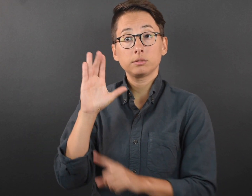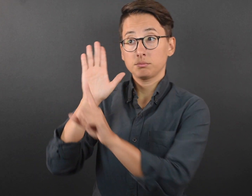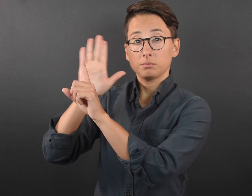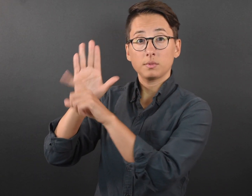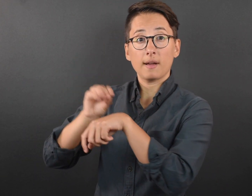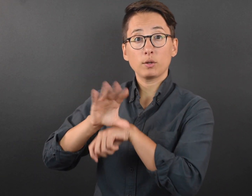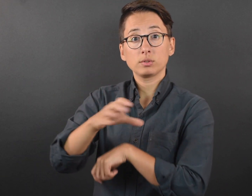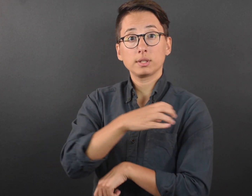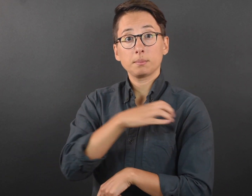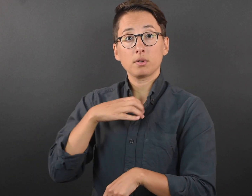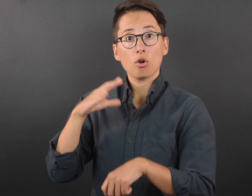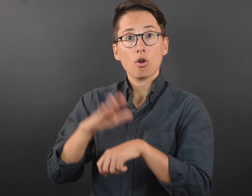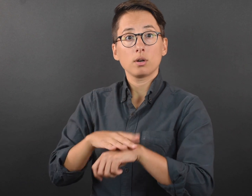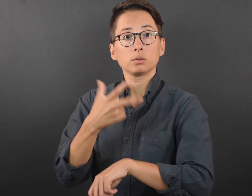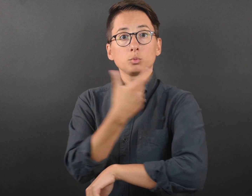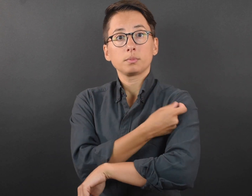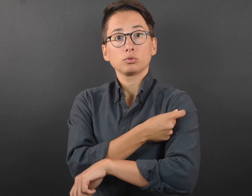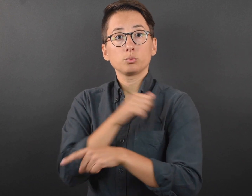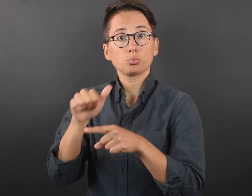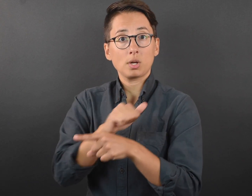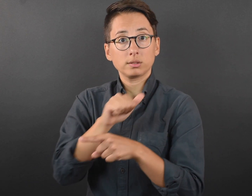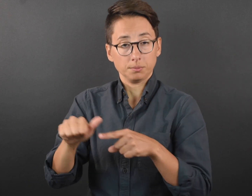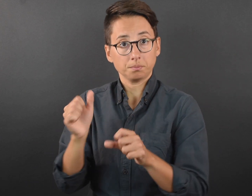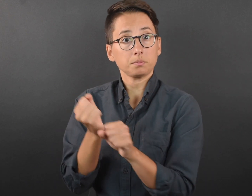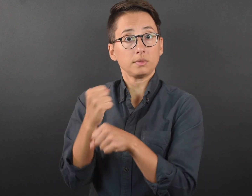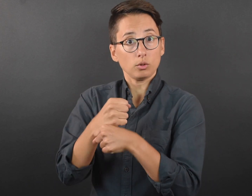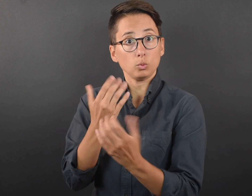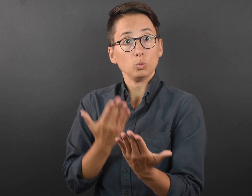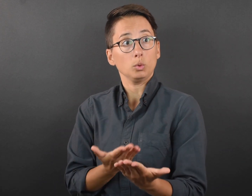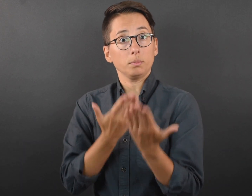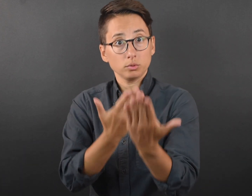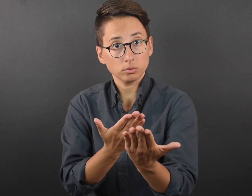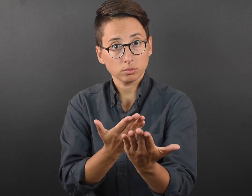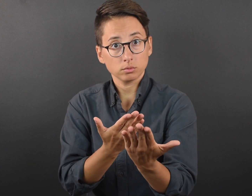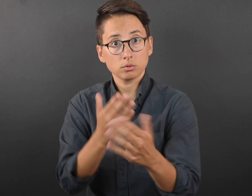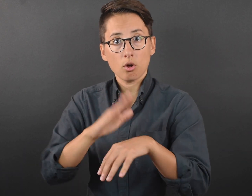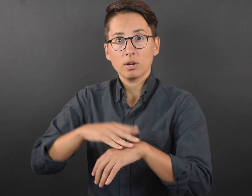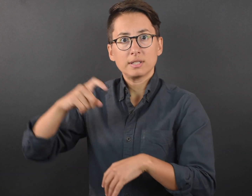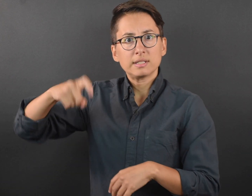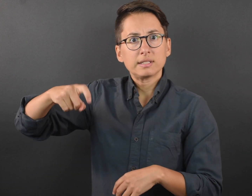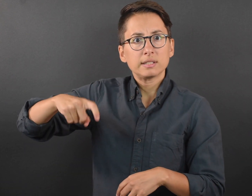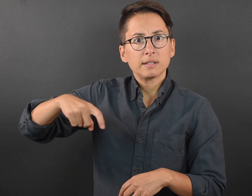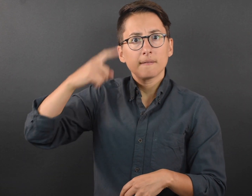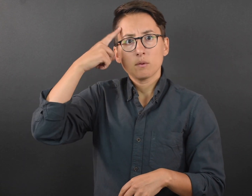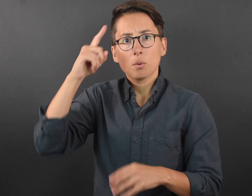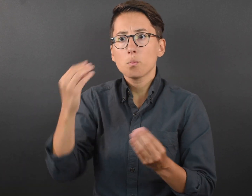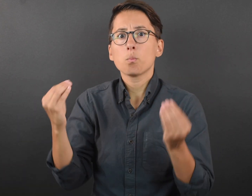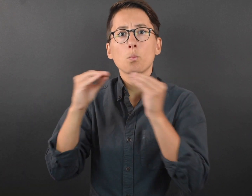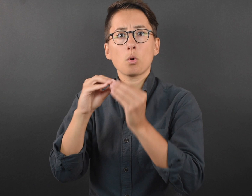If/when CDC’s Advisory Committee on Immunization Practices makes new recommendations on